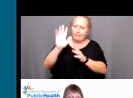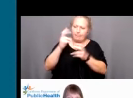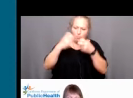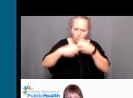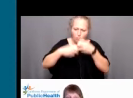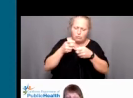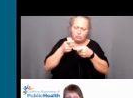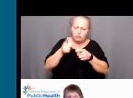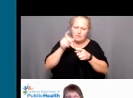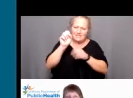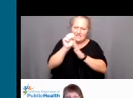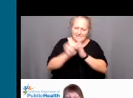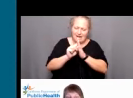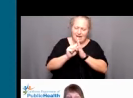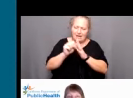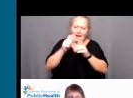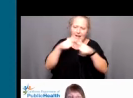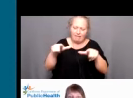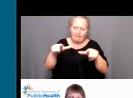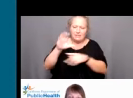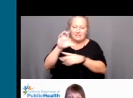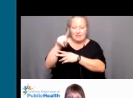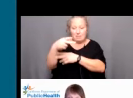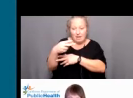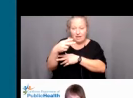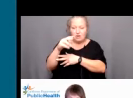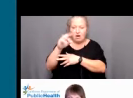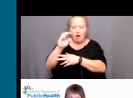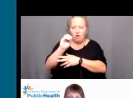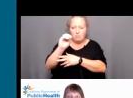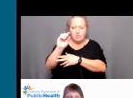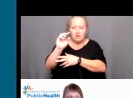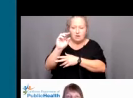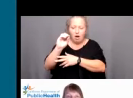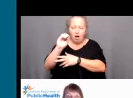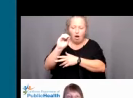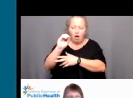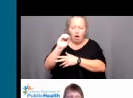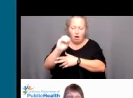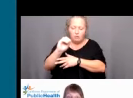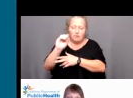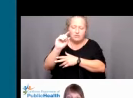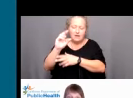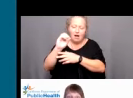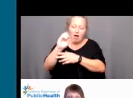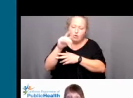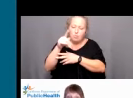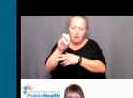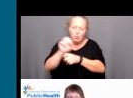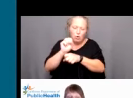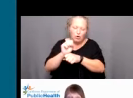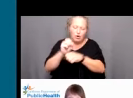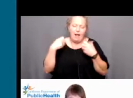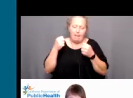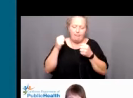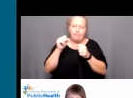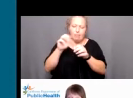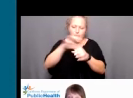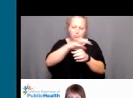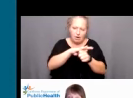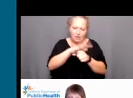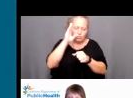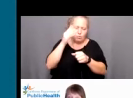and Amy Heinzerling, of Cdph's occupational health branch will address which worker groups are at the high highest risk of heat illness